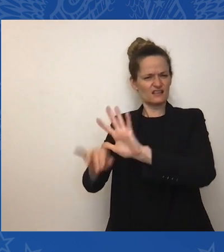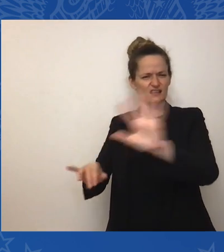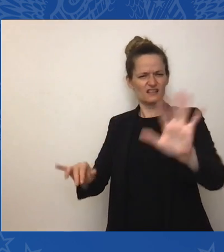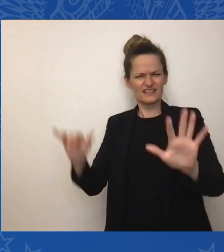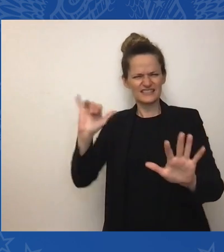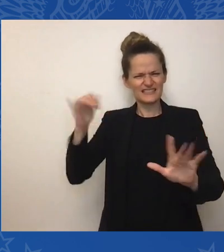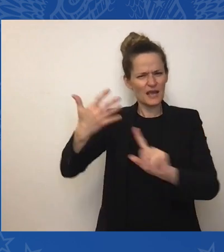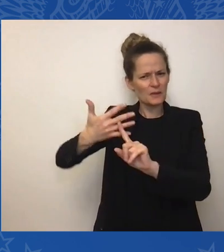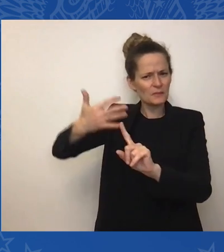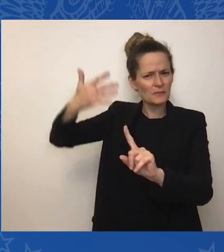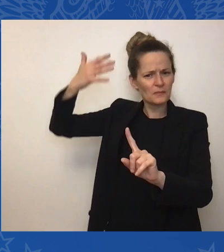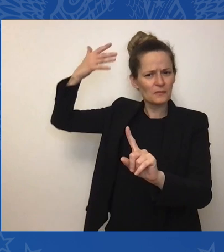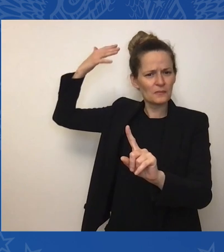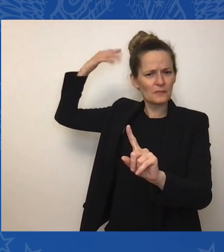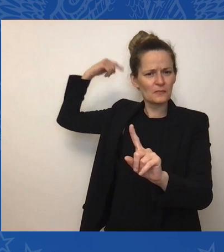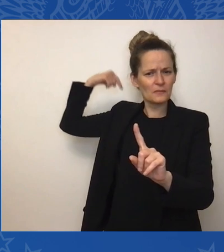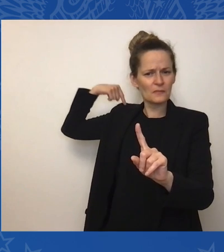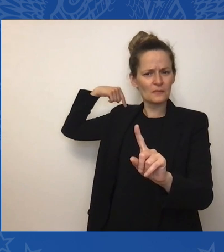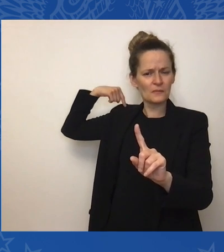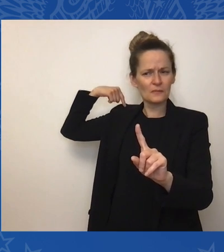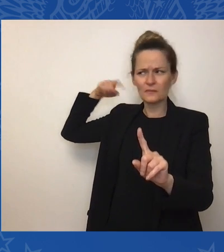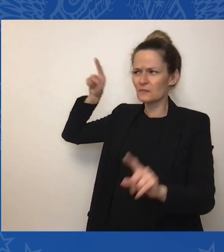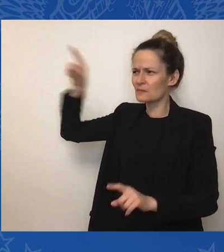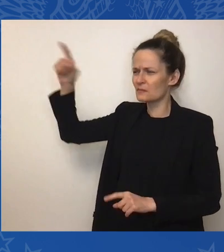Torches lit again.